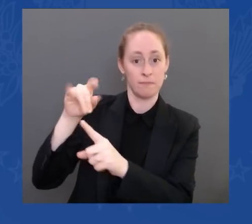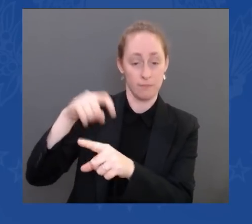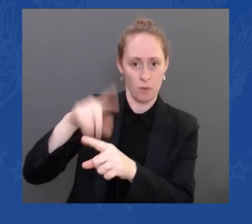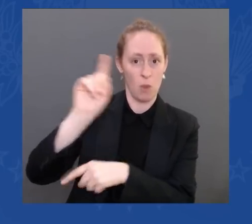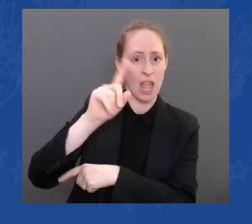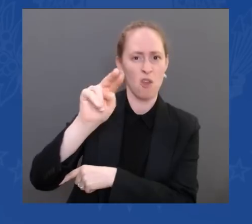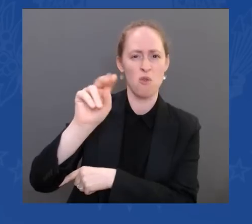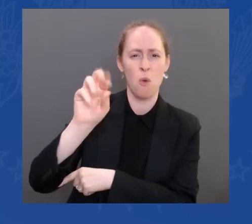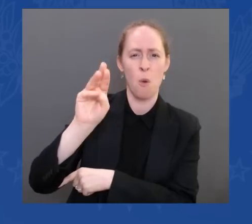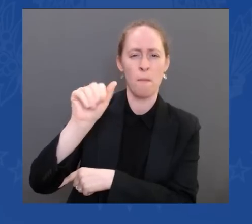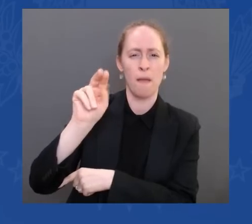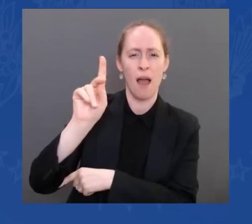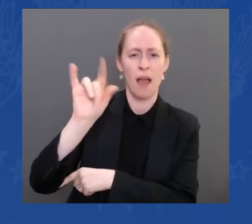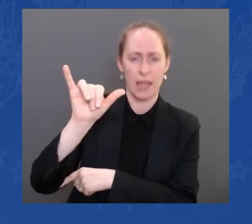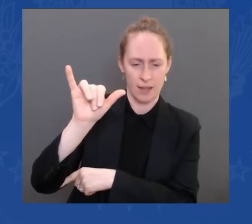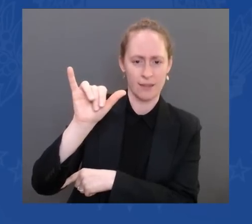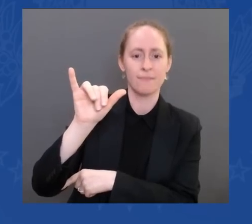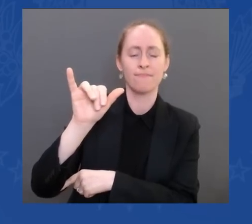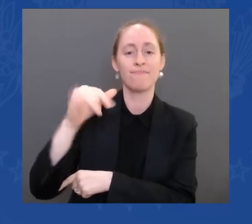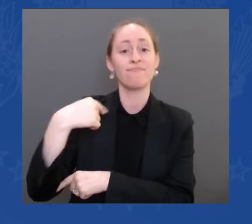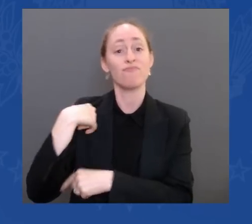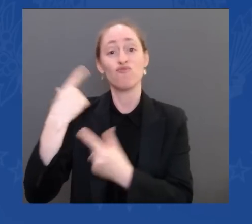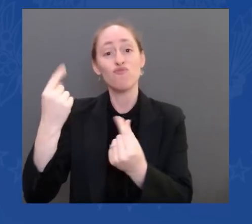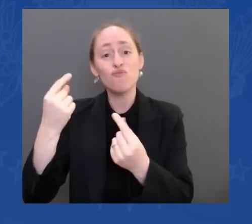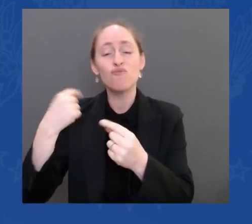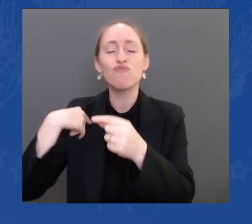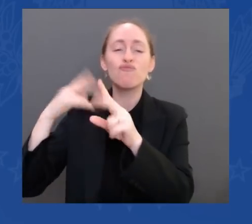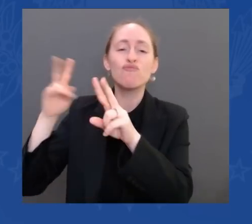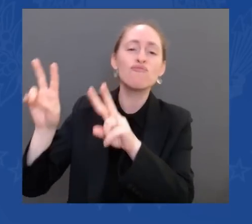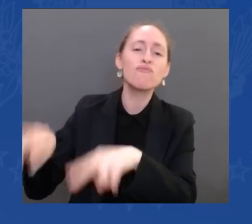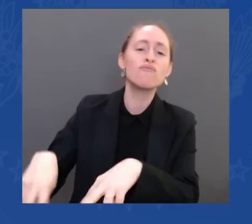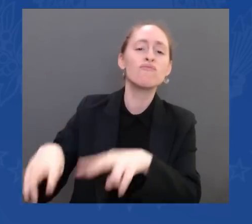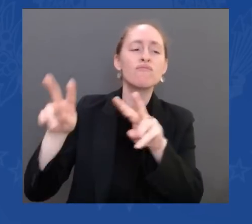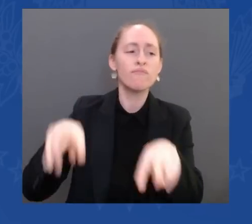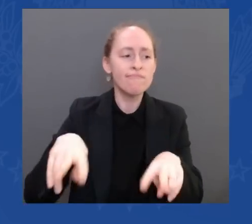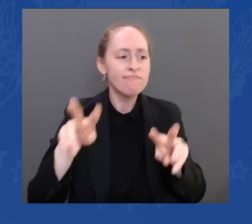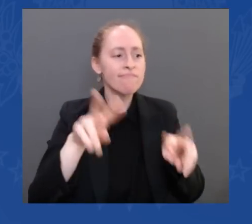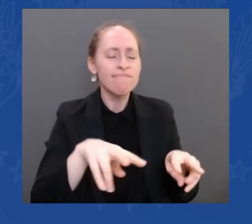And I was walking by myself. And it's -- it's incredible. It's immaculate.